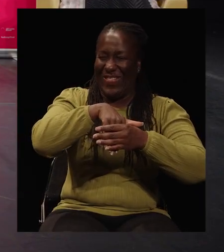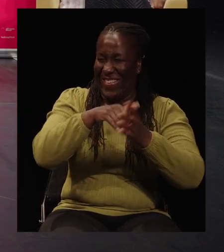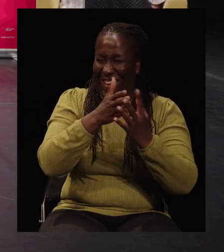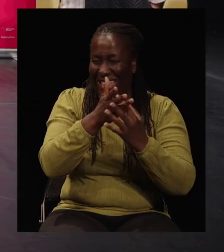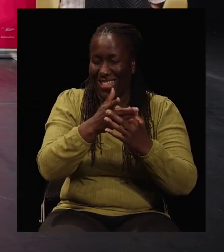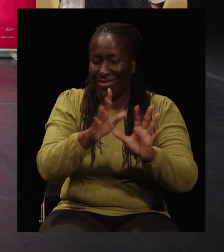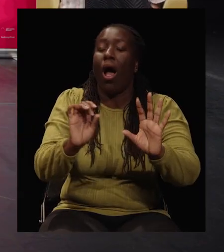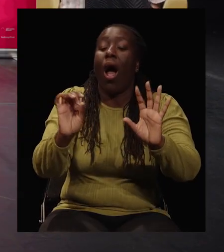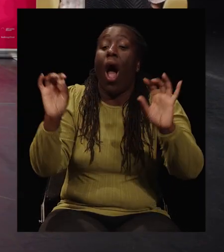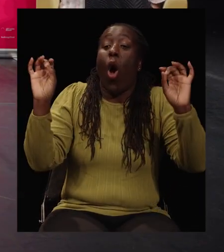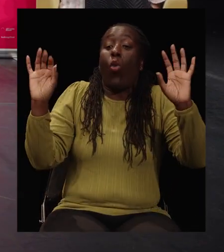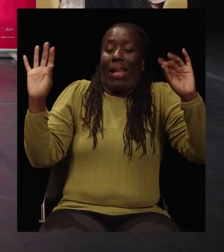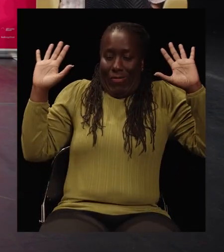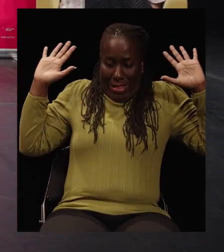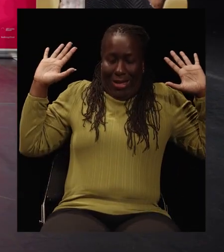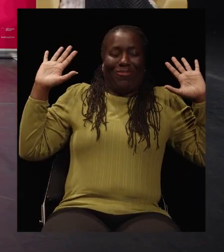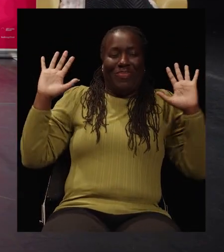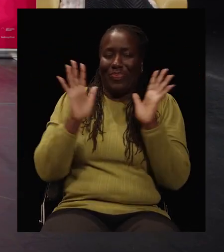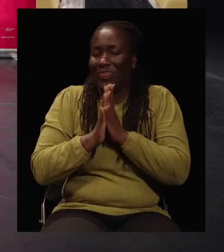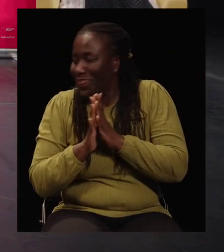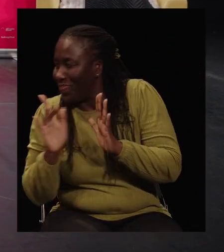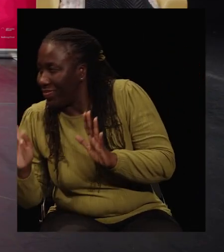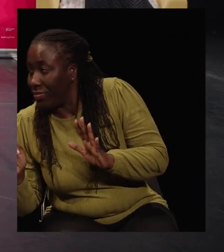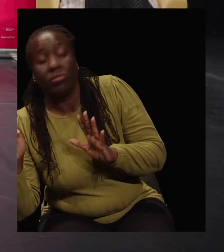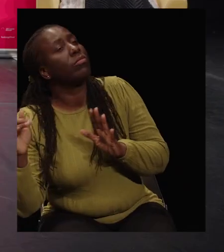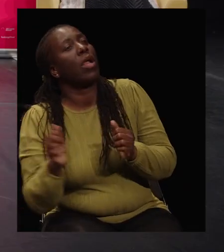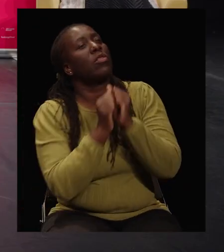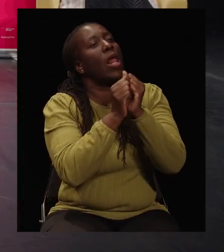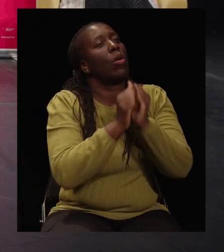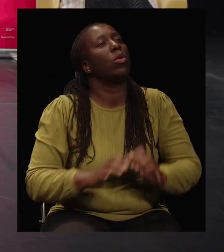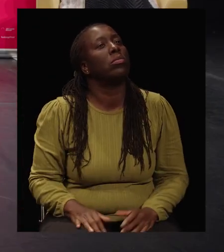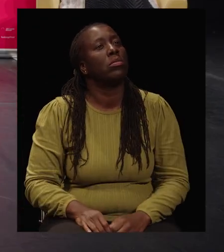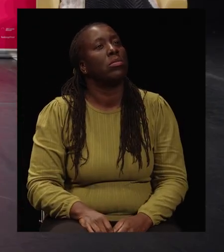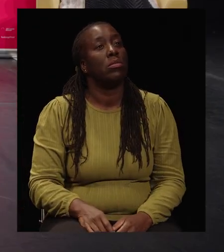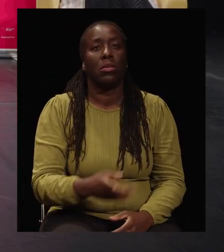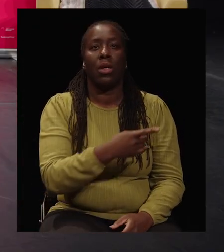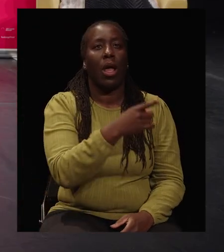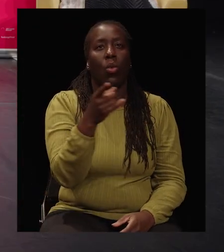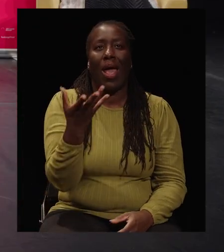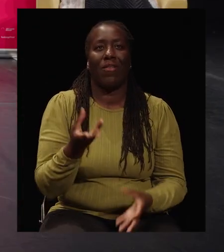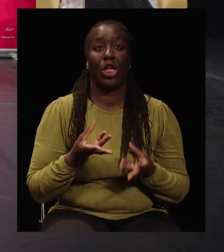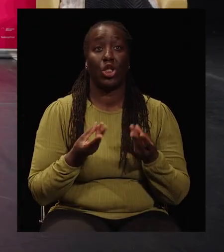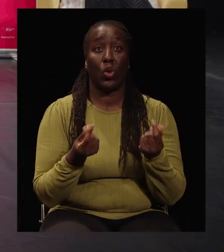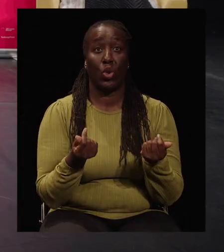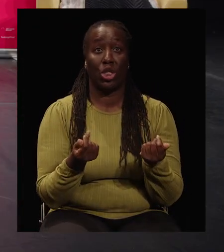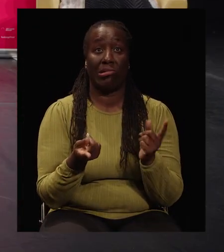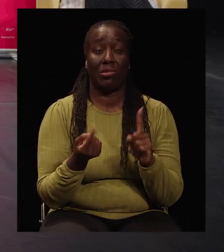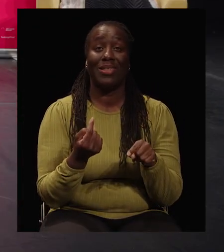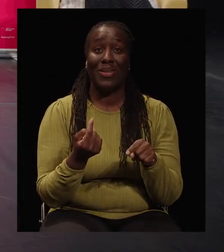That was extremely valuable. Are there any other comments up there? Anyone got any solutions? Any other comments they'd like to share?